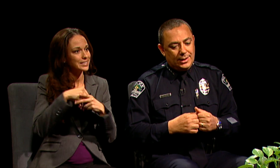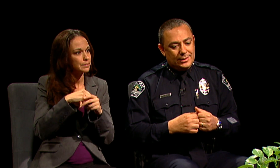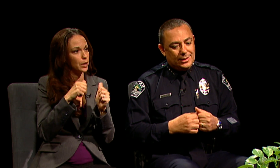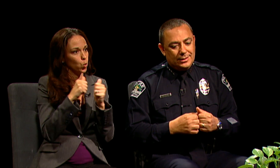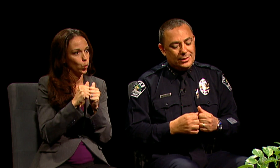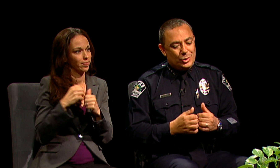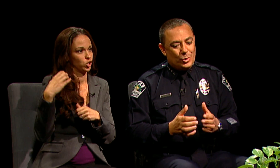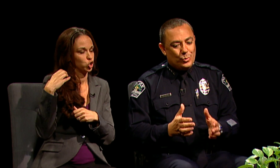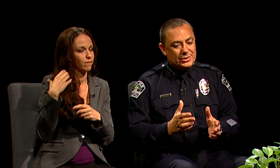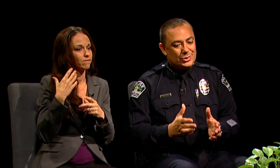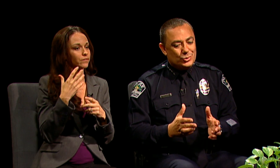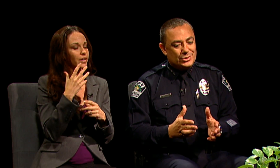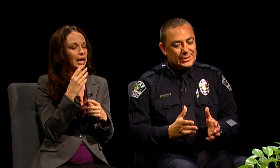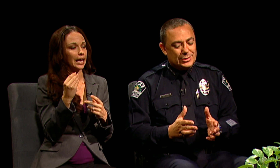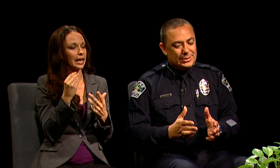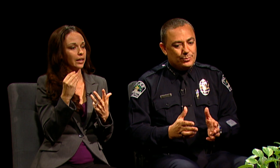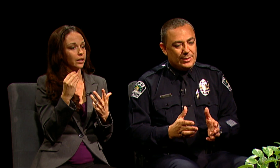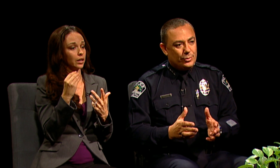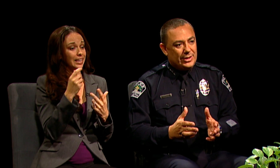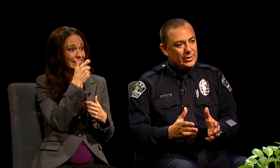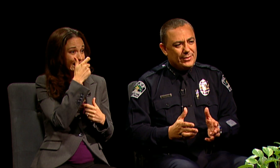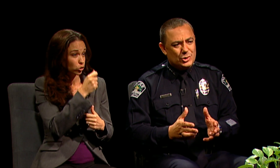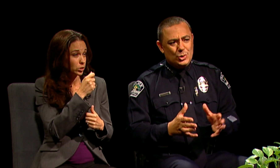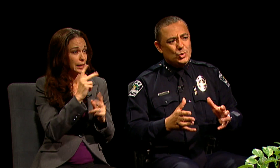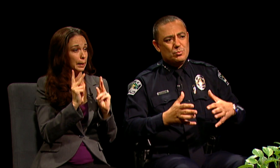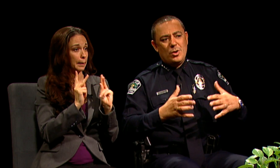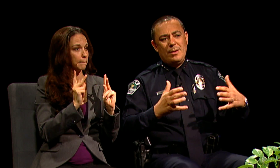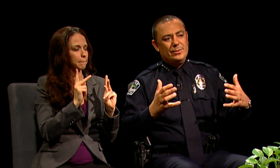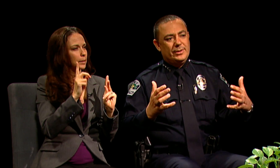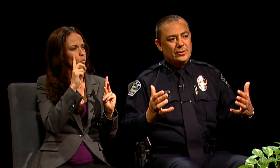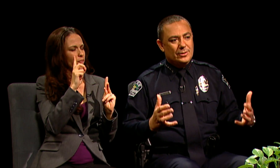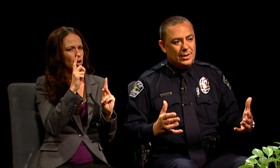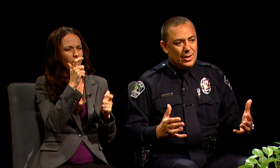AND, YOU KNOW, WHAT'S INTERESTING IS THAT PEOPLE THINK WE HAVE THIS HUGE PROBLEM HERE